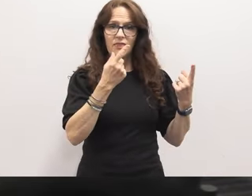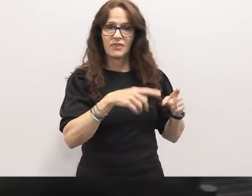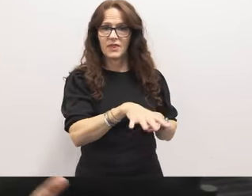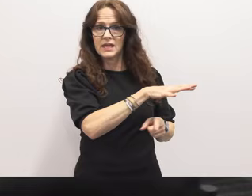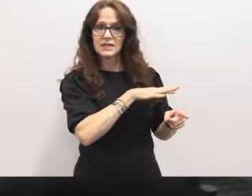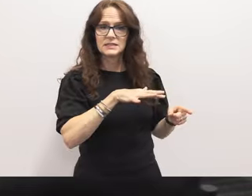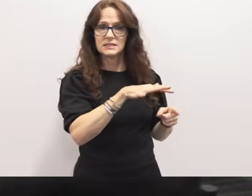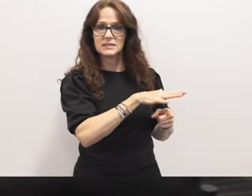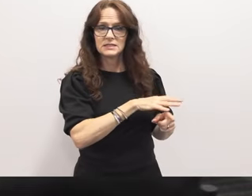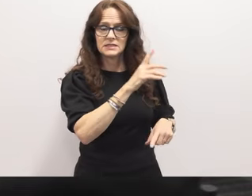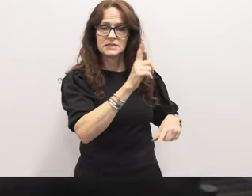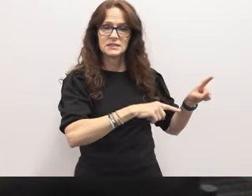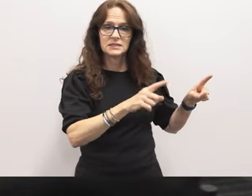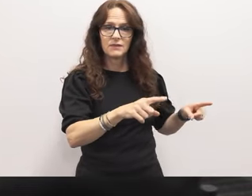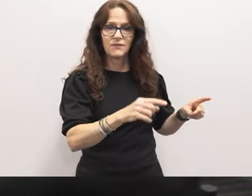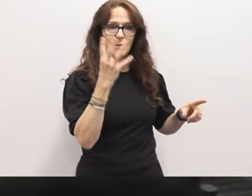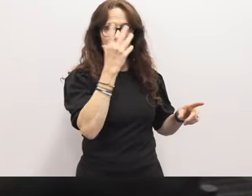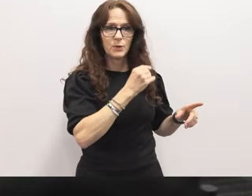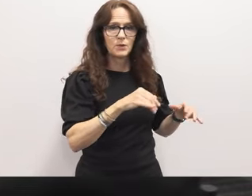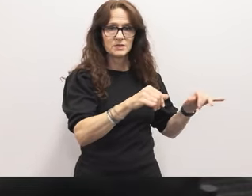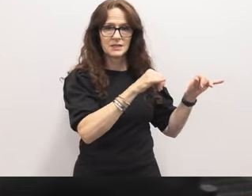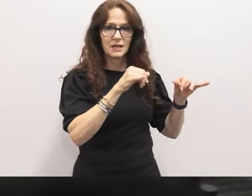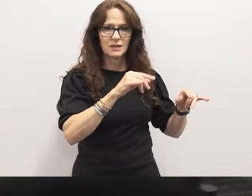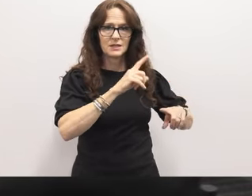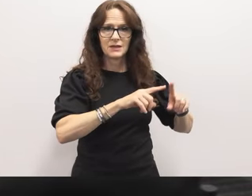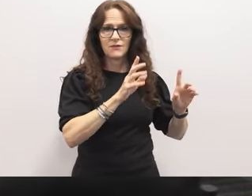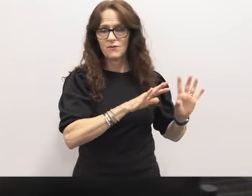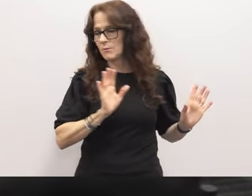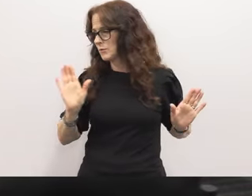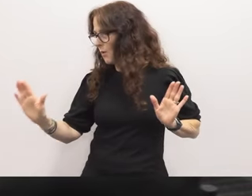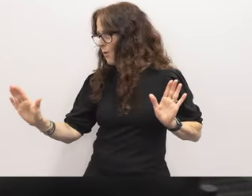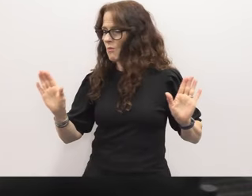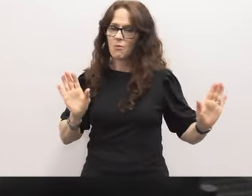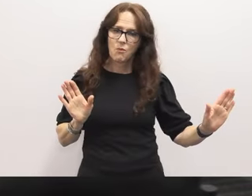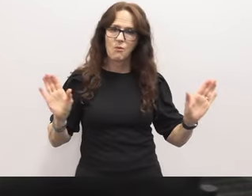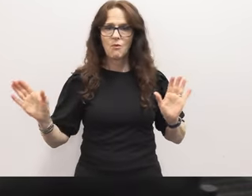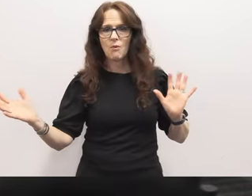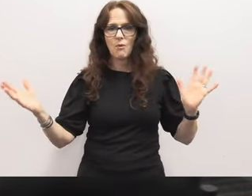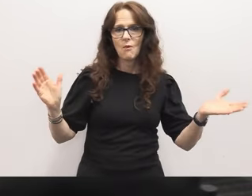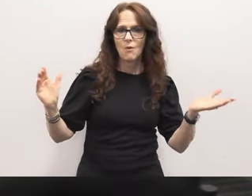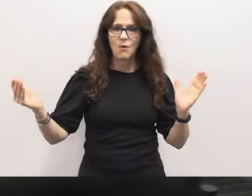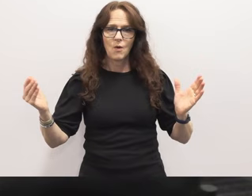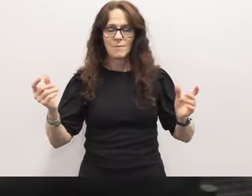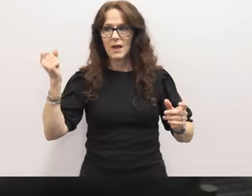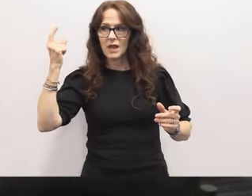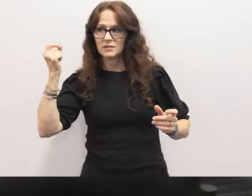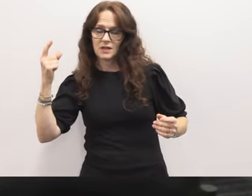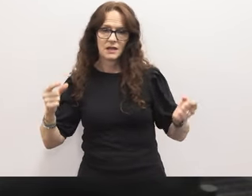beauty standard that's a little bit different from what you're talking about. And so by understanding those commonalities